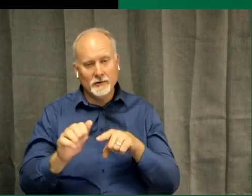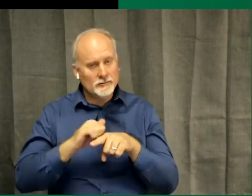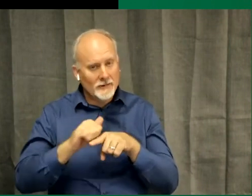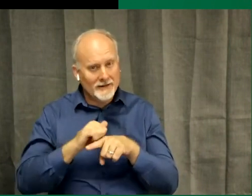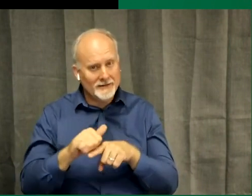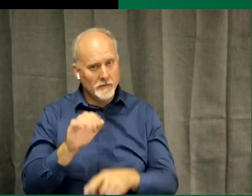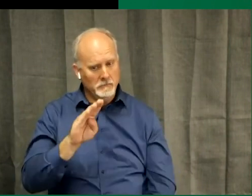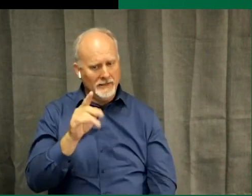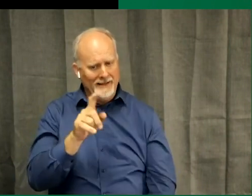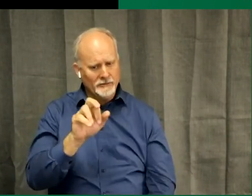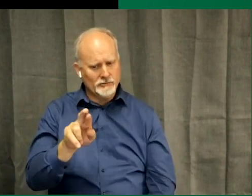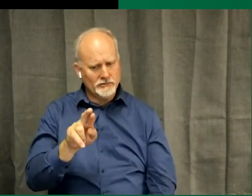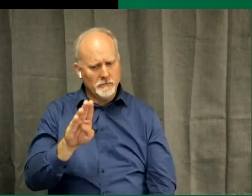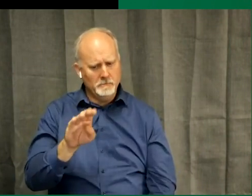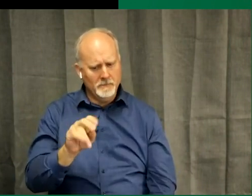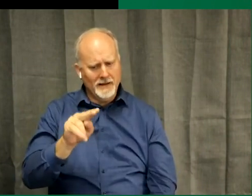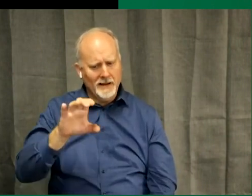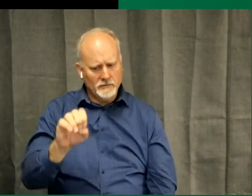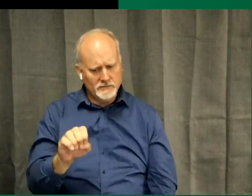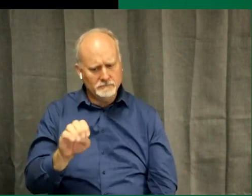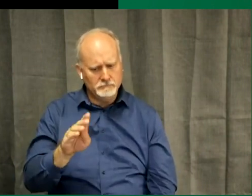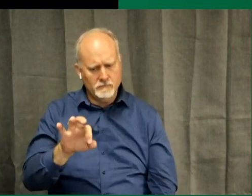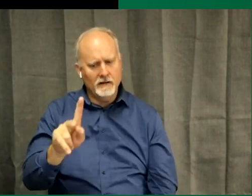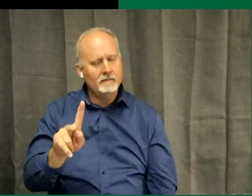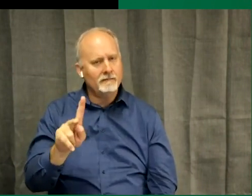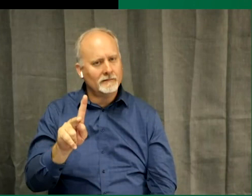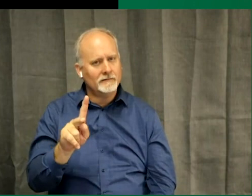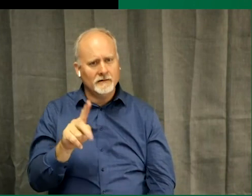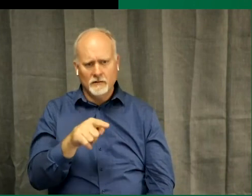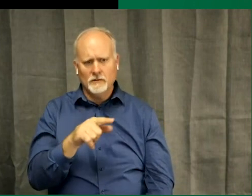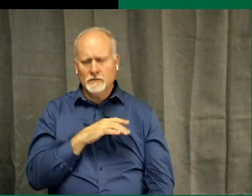bounce back lots of our students have gone through that and really found some great resiliency skills